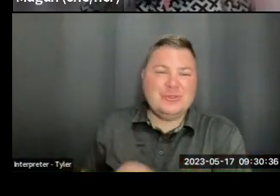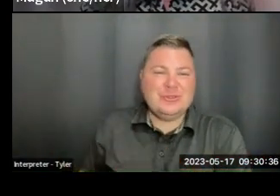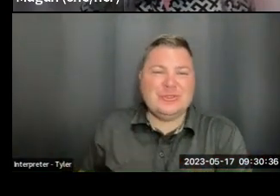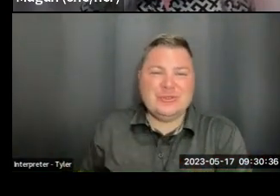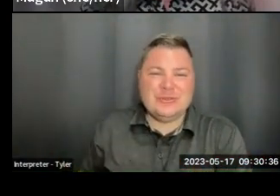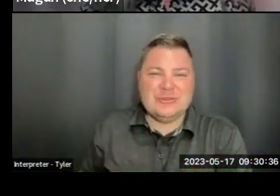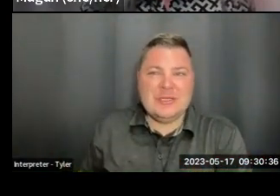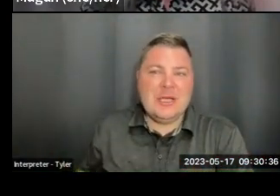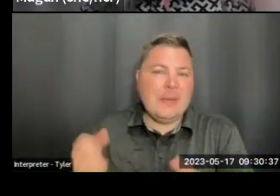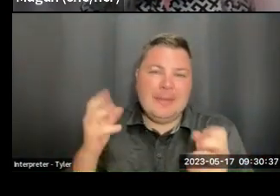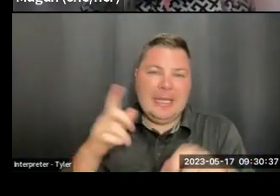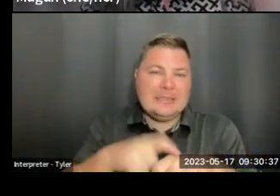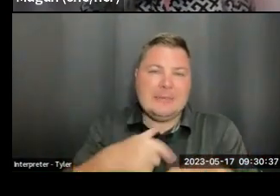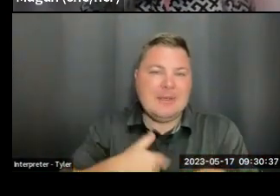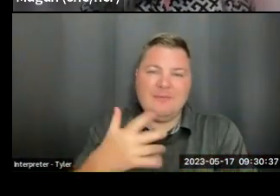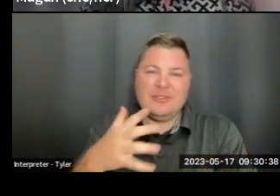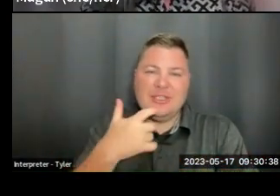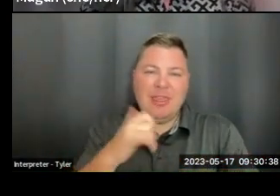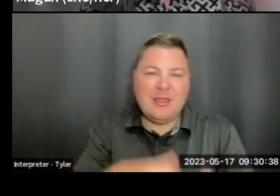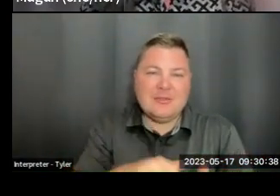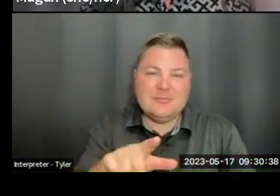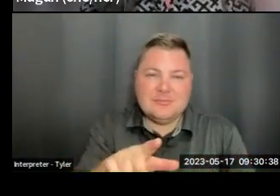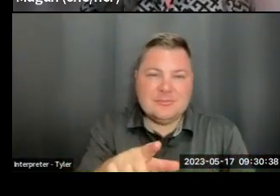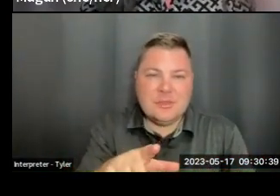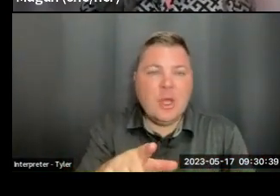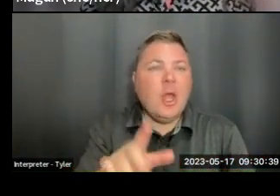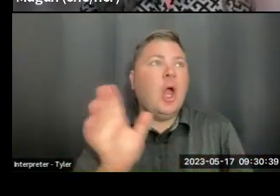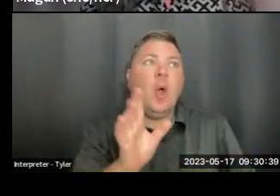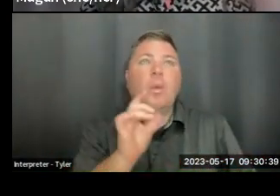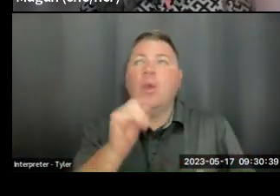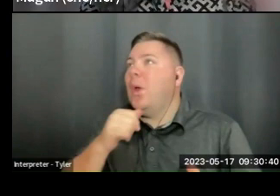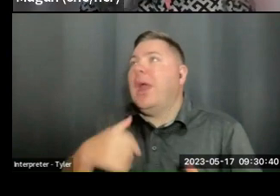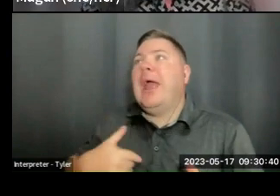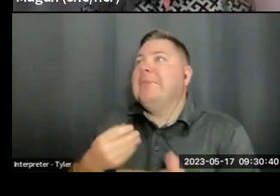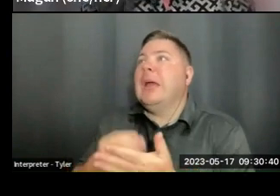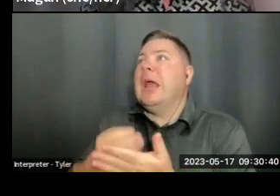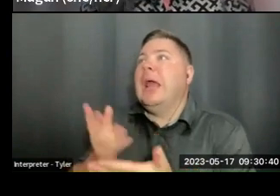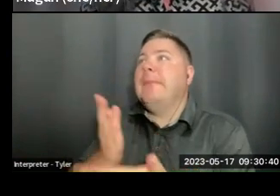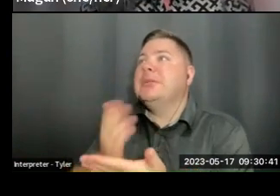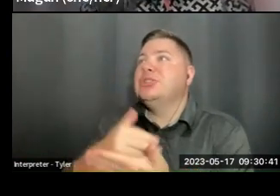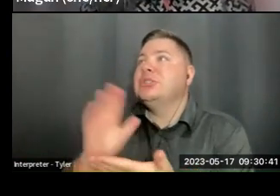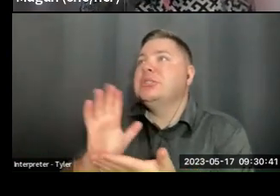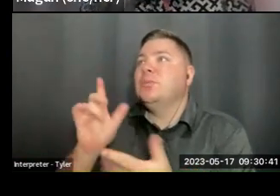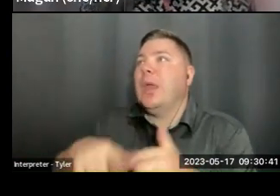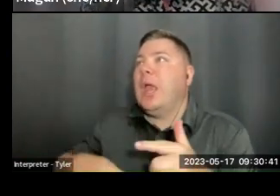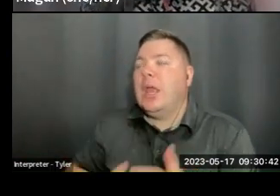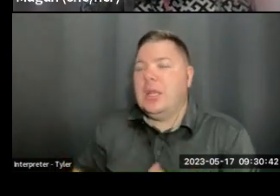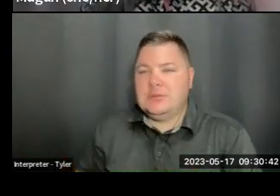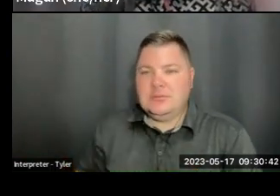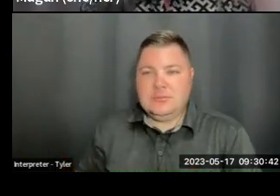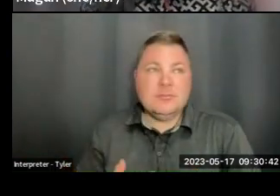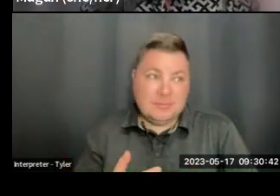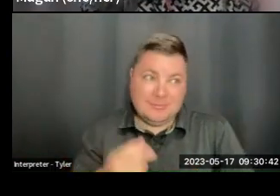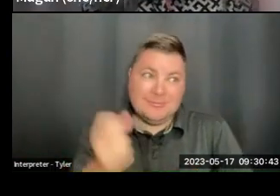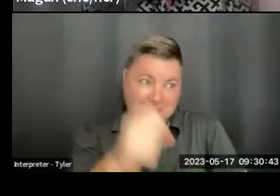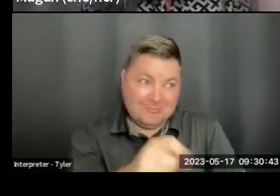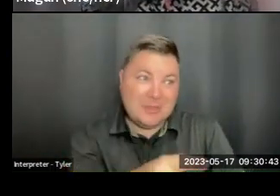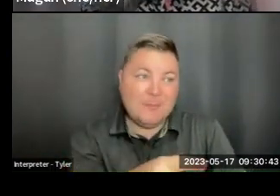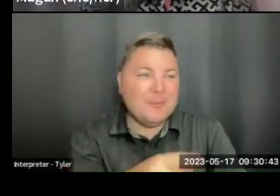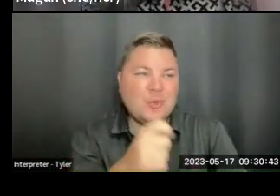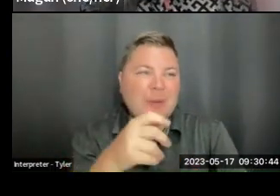it in your budget. You have all heard me say that many times. We don't have the budget for that.